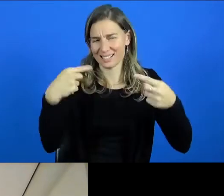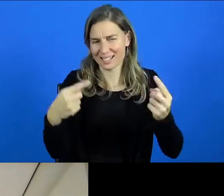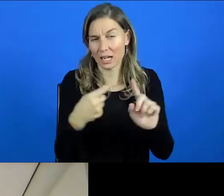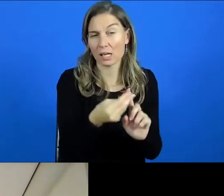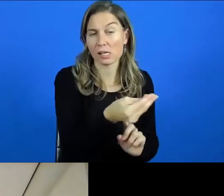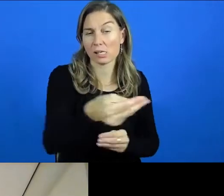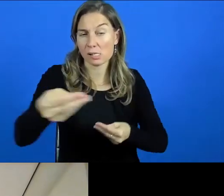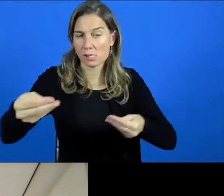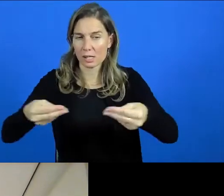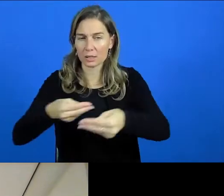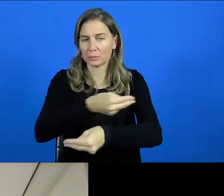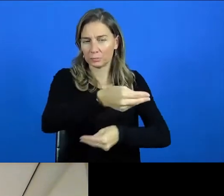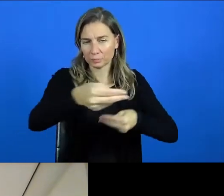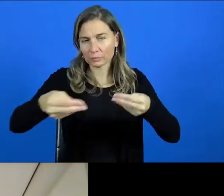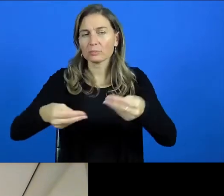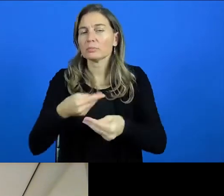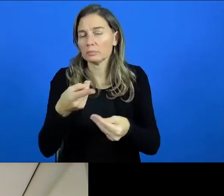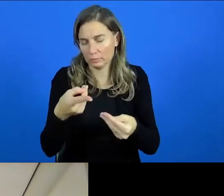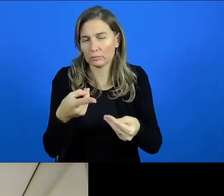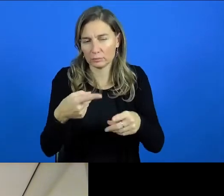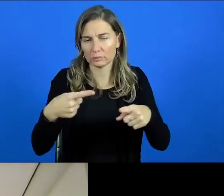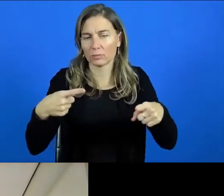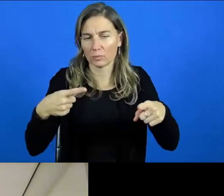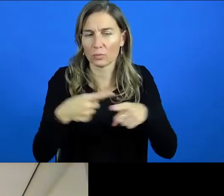This is a conflict of interest and of course, it's possible,